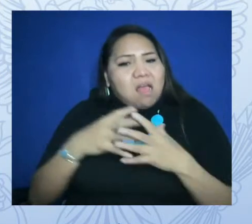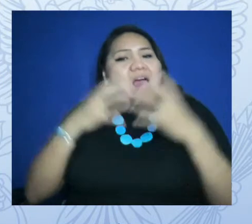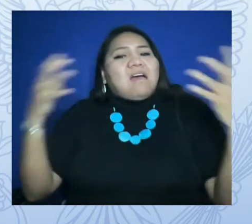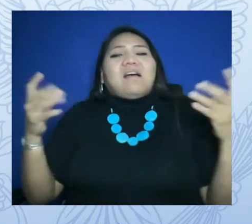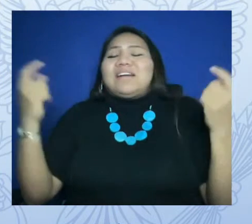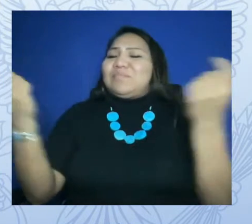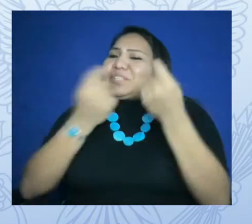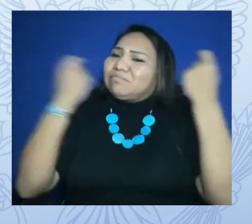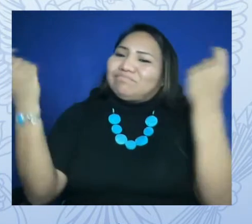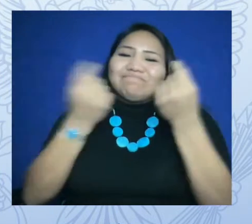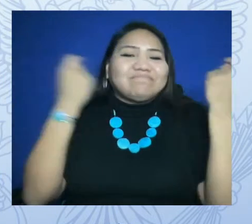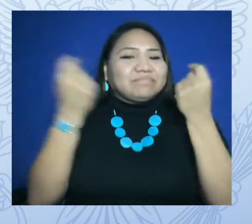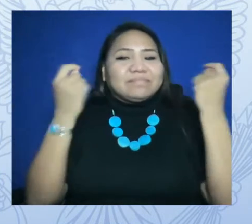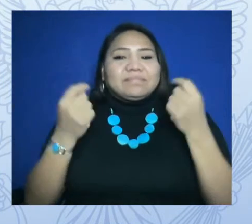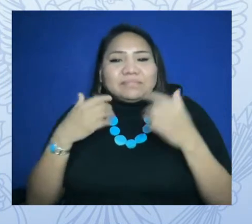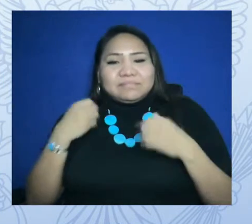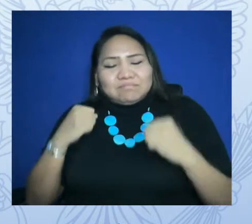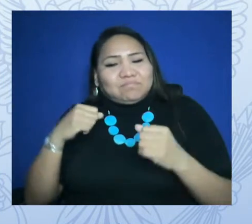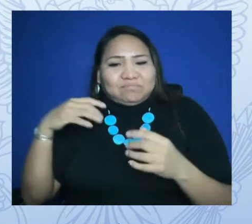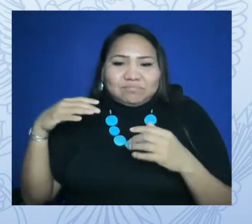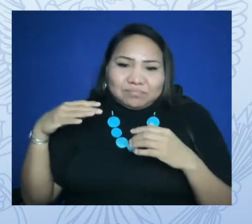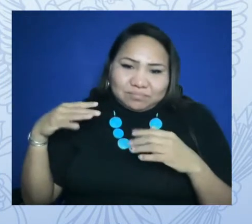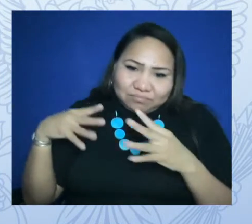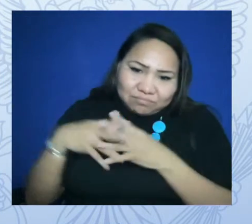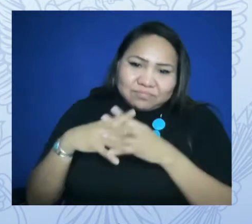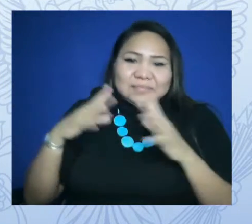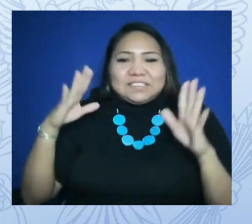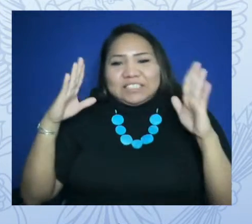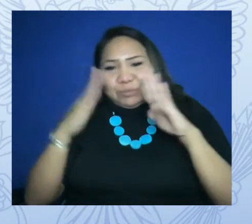to the traditions and cultures that they have survived for millennia.